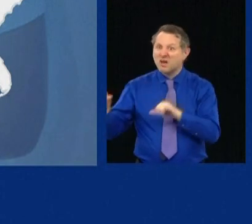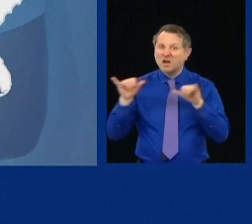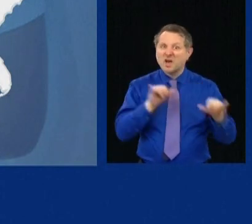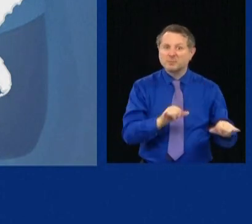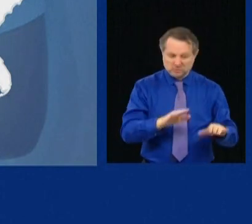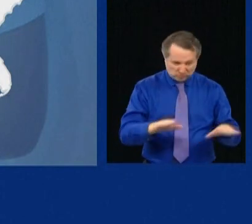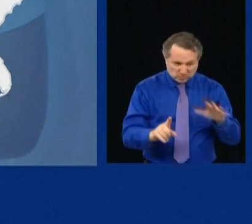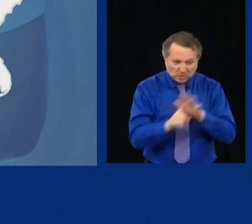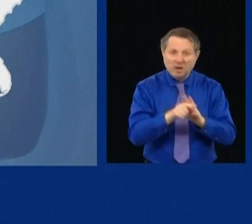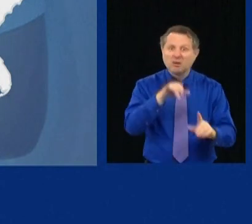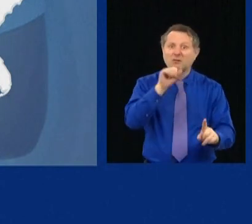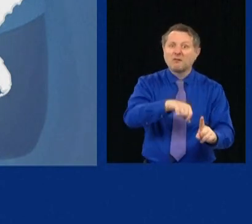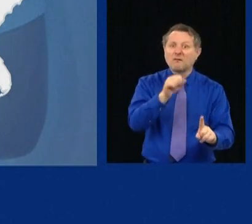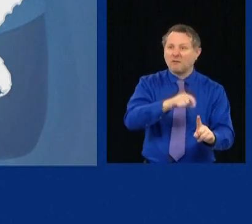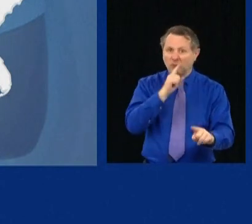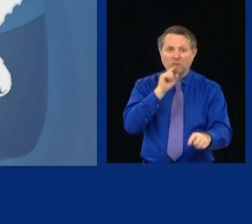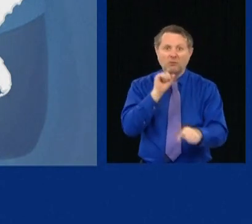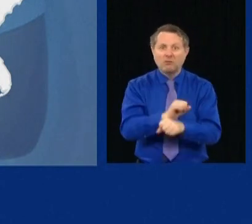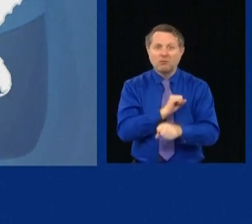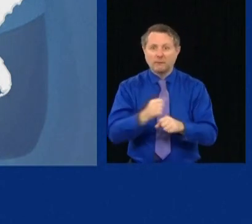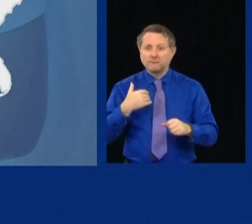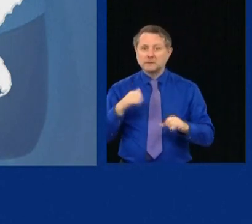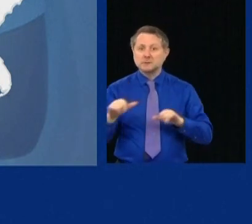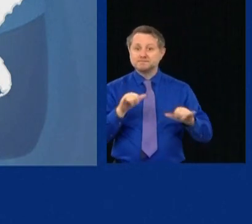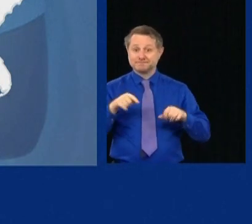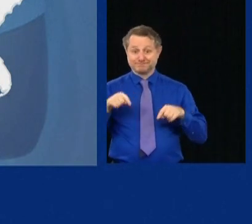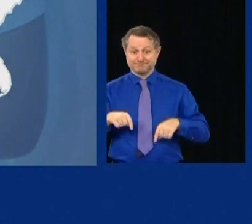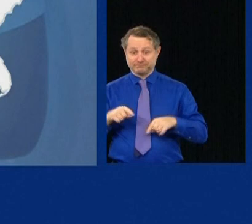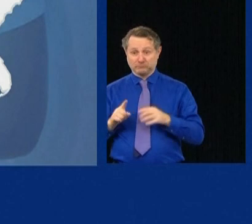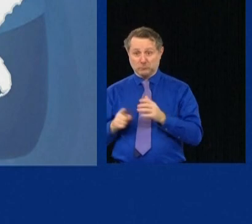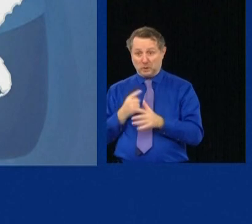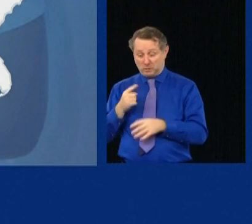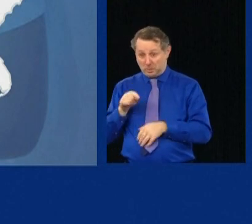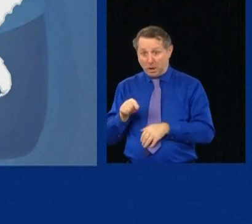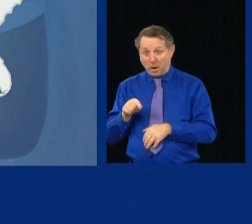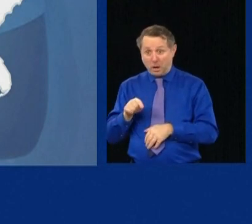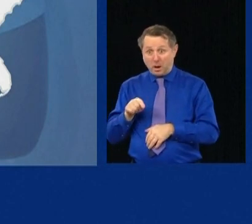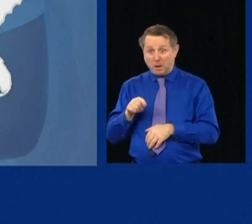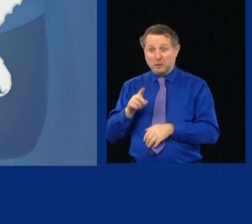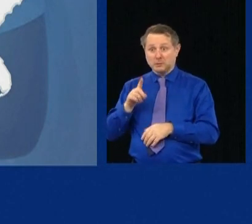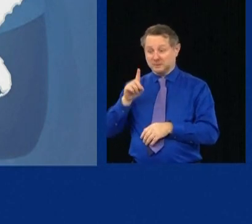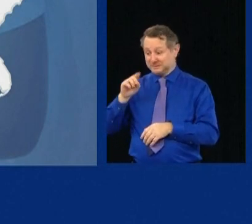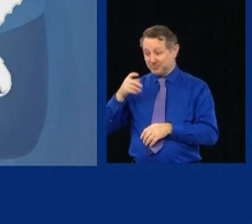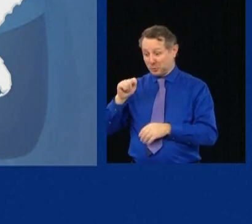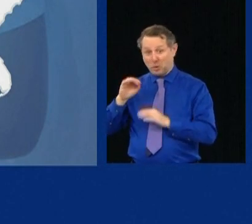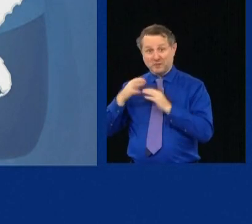CONFERENCES. 16 OTHER STATES NOW SEE CASES